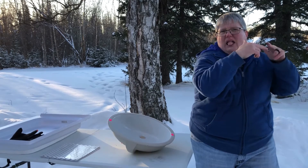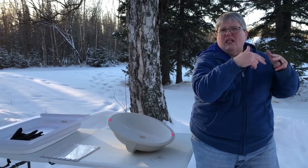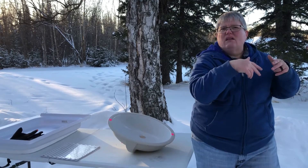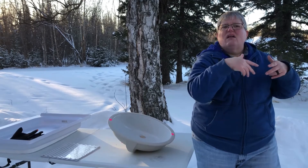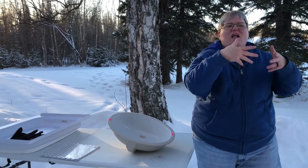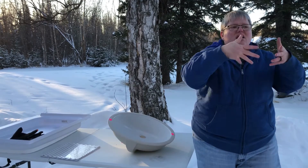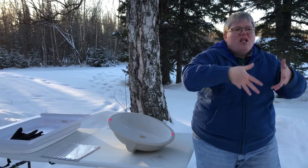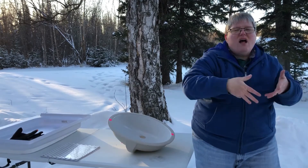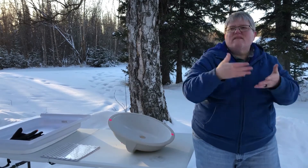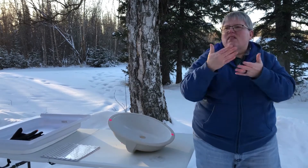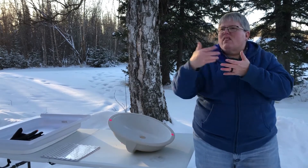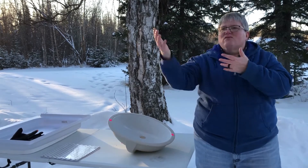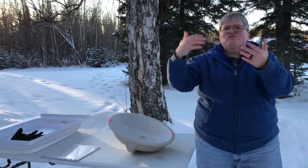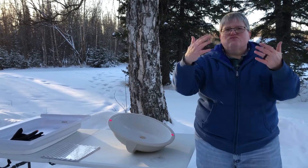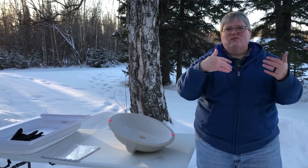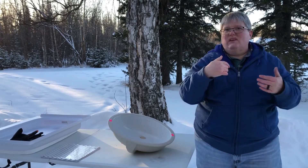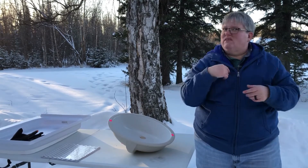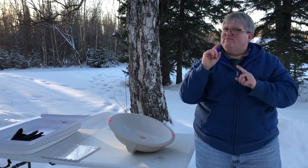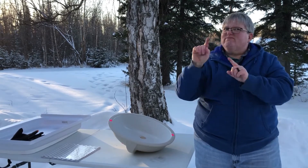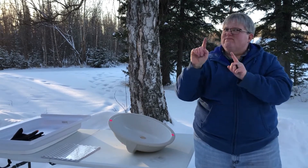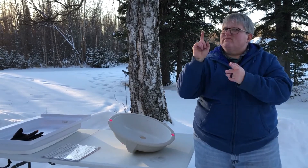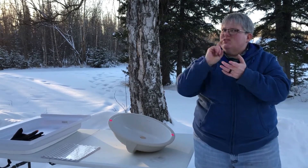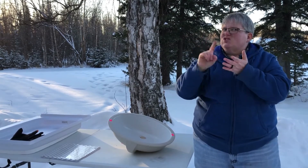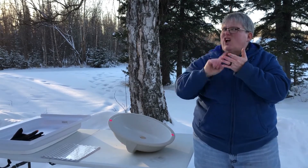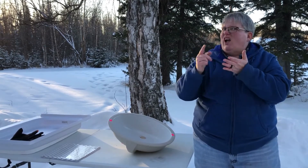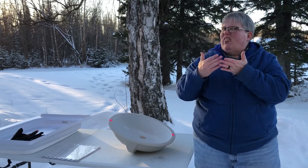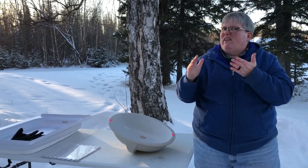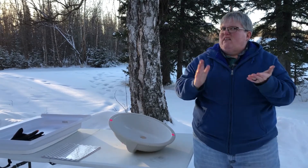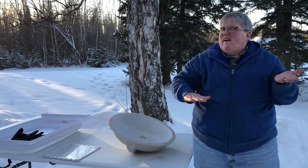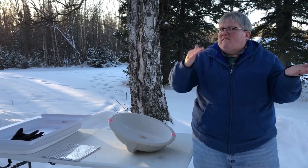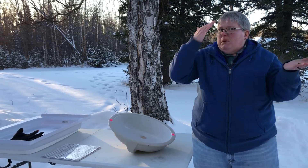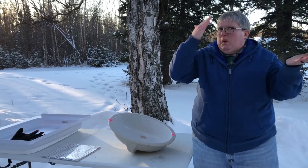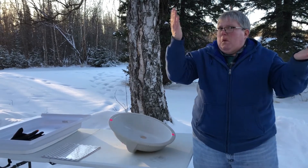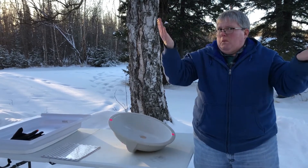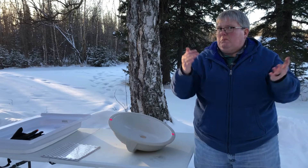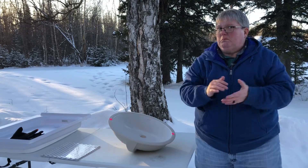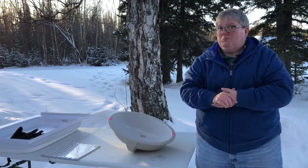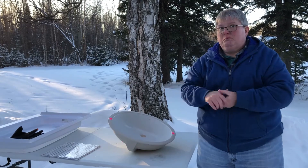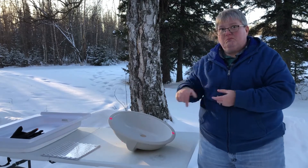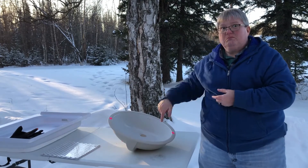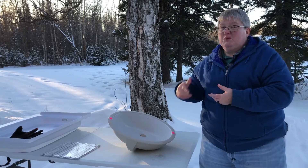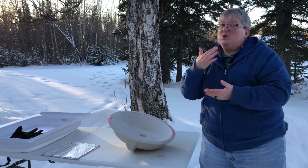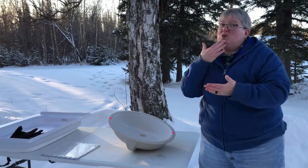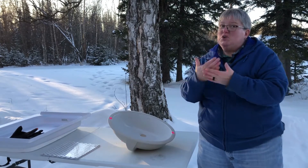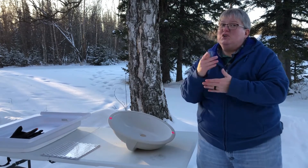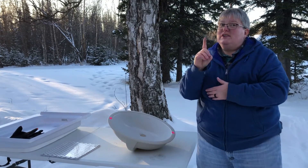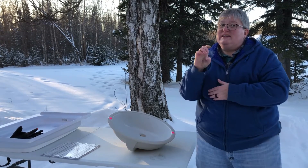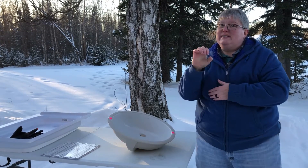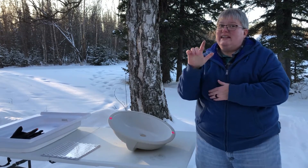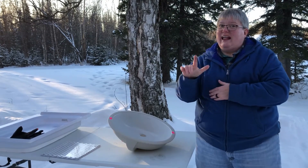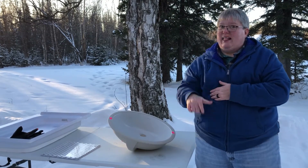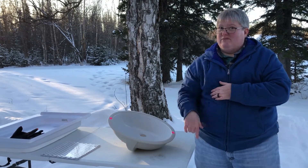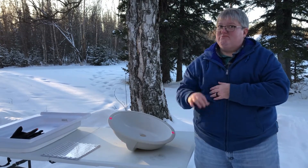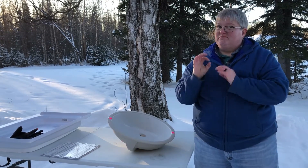Build them up houses and stuff they have left they gather. So we check there, you never know. Good deal!